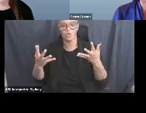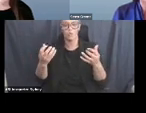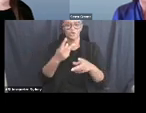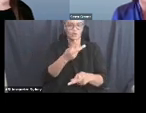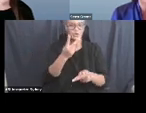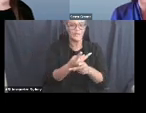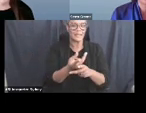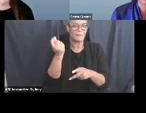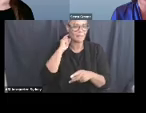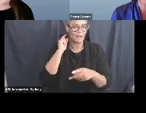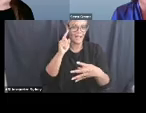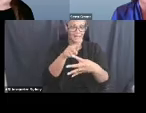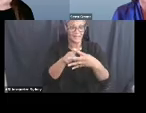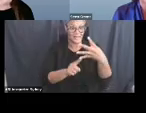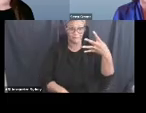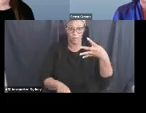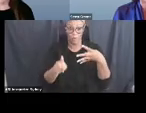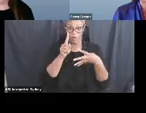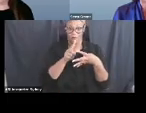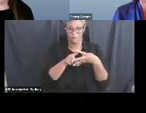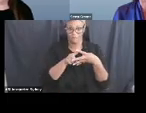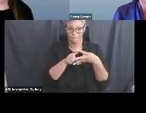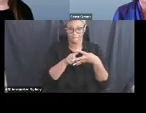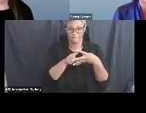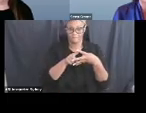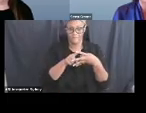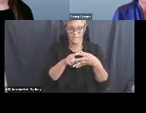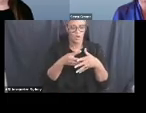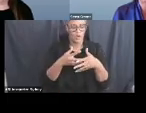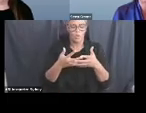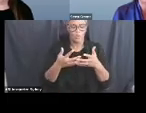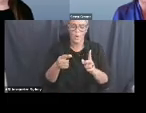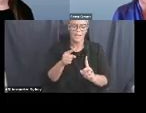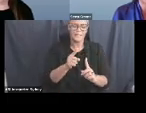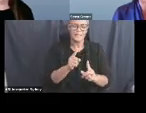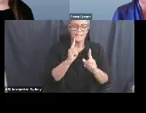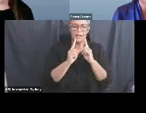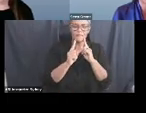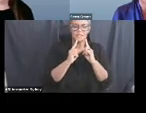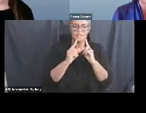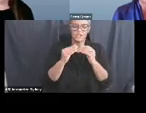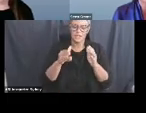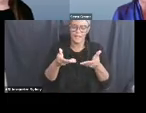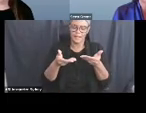what is this conversation inviting me to see, consider, or even do differently? How